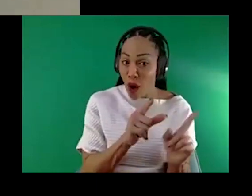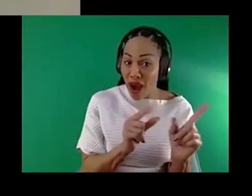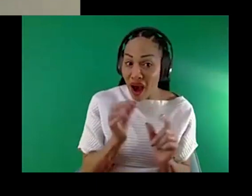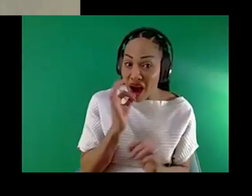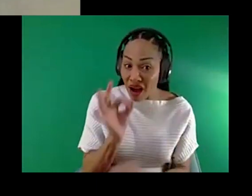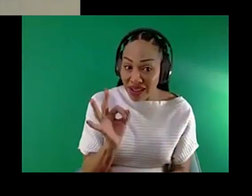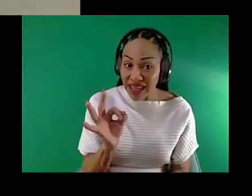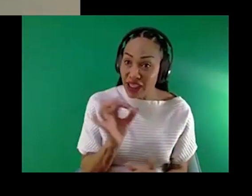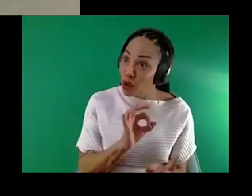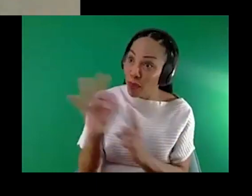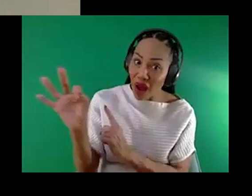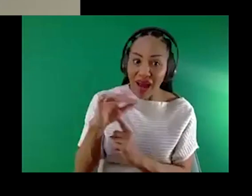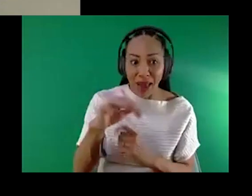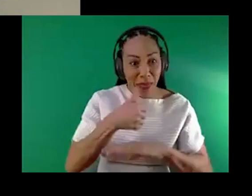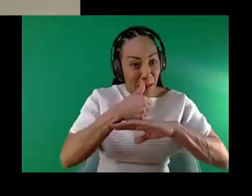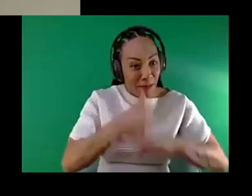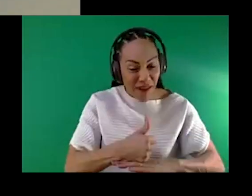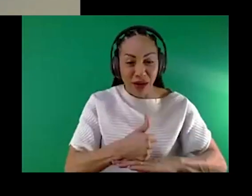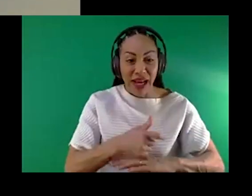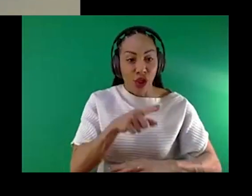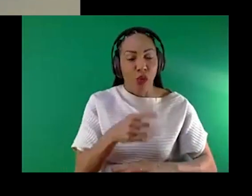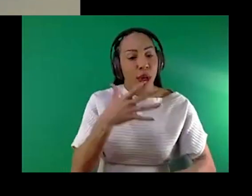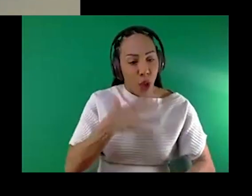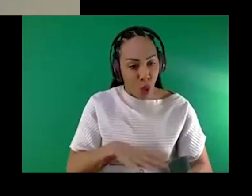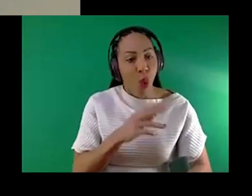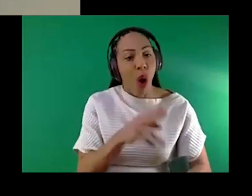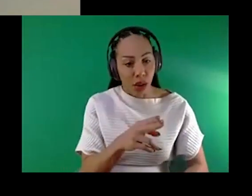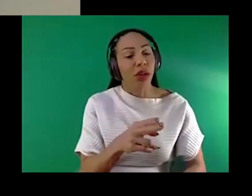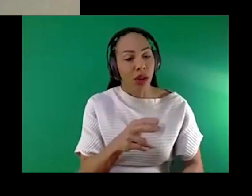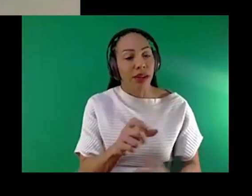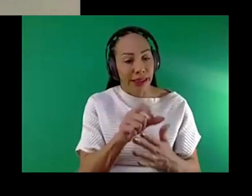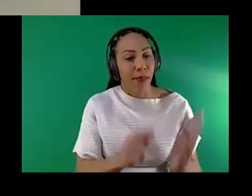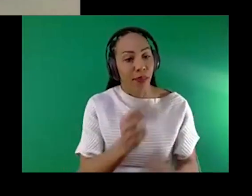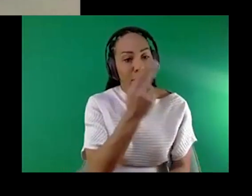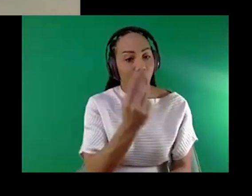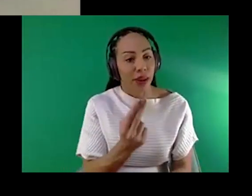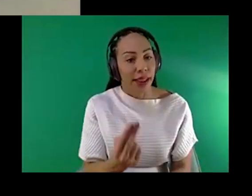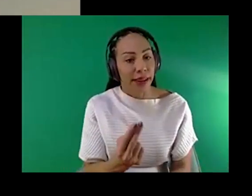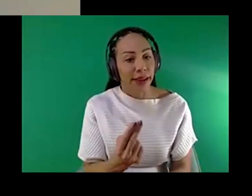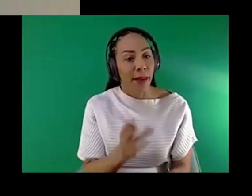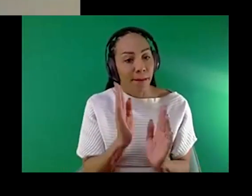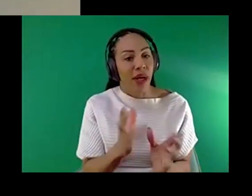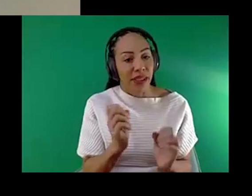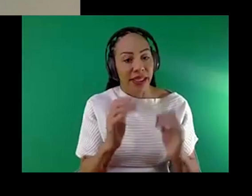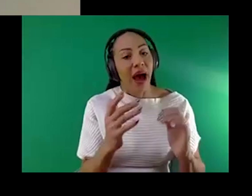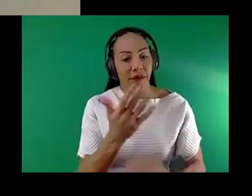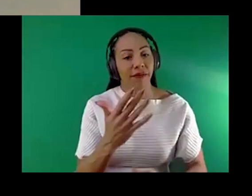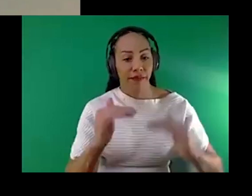the Baseline criteria that we are looking for to make that project eligible um so I hope that's